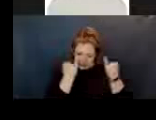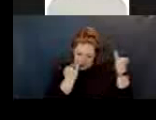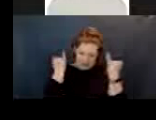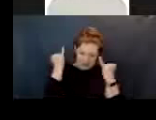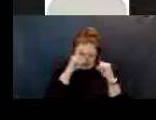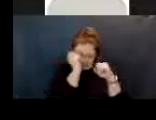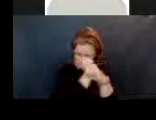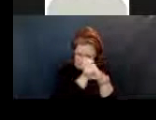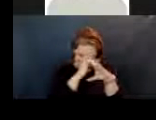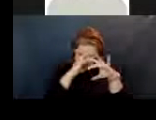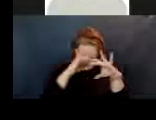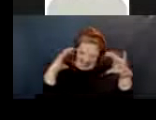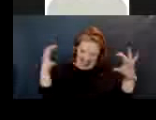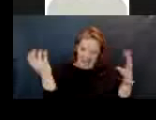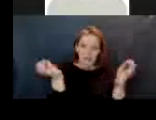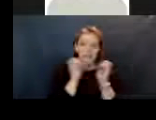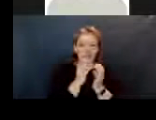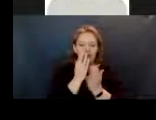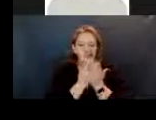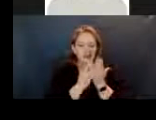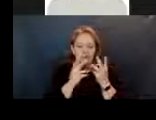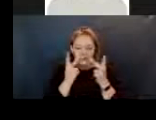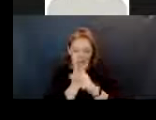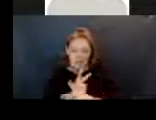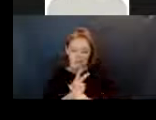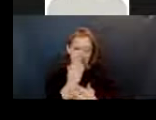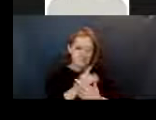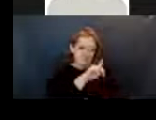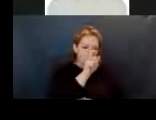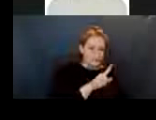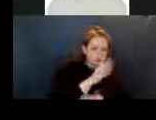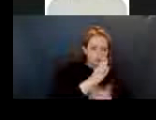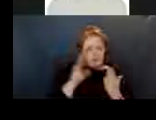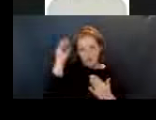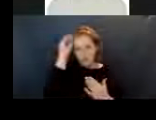discovery some question, opinion or even skepticism.